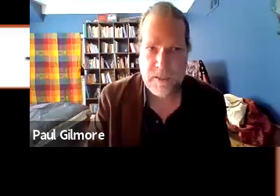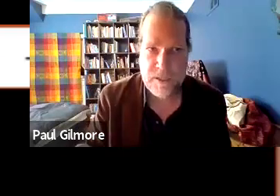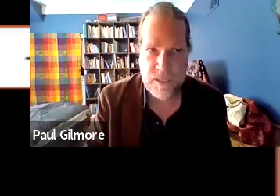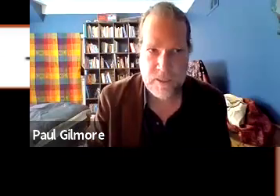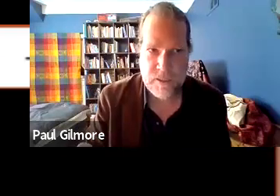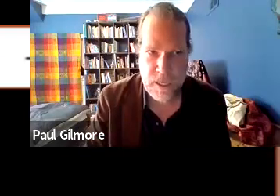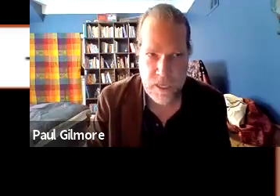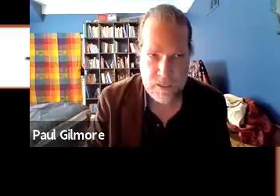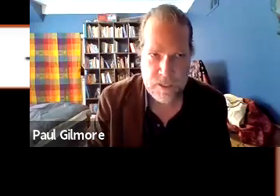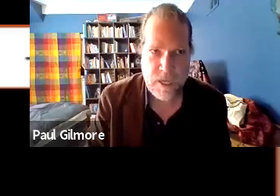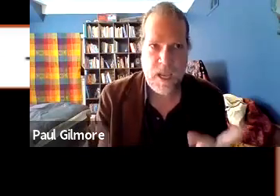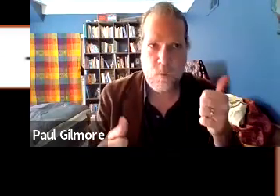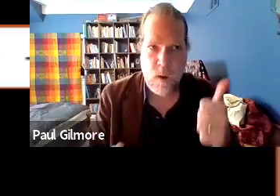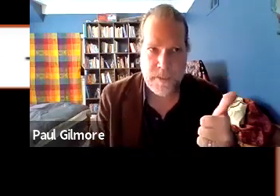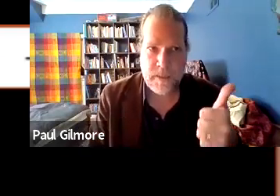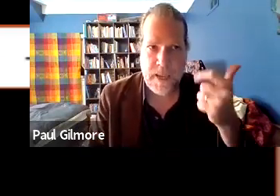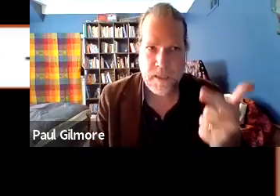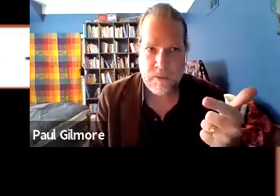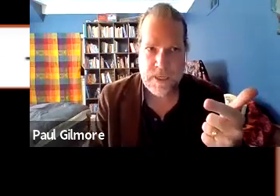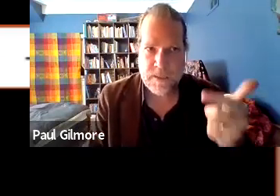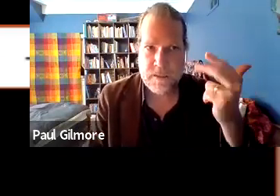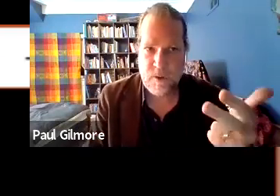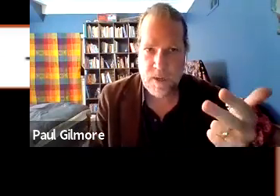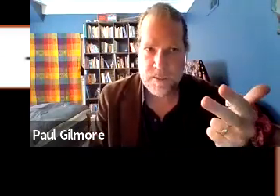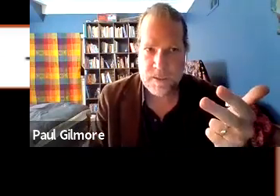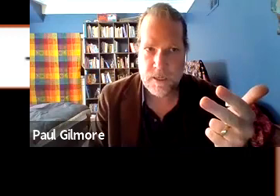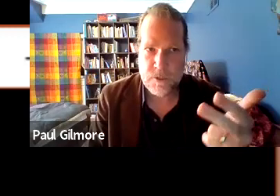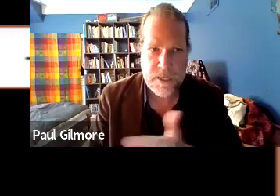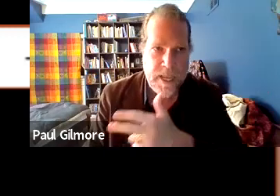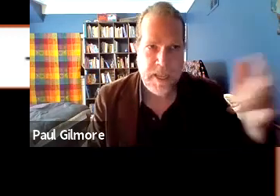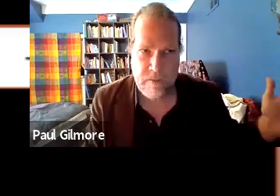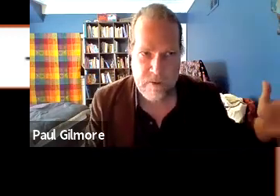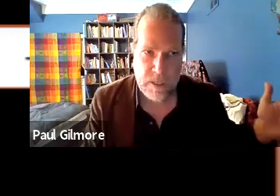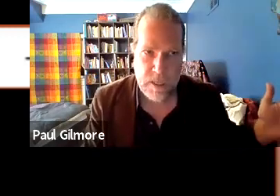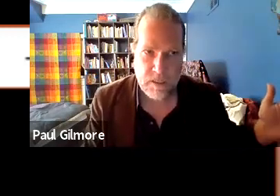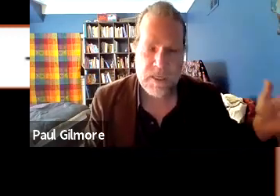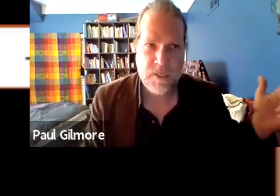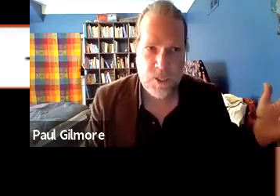United States is a white, Anglo Saxon Protestant country, and everybody else is